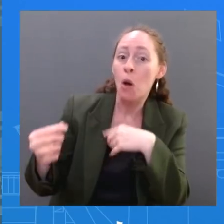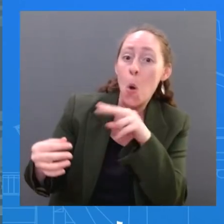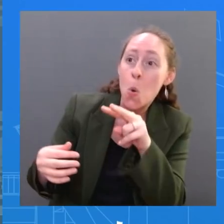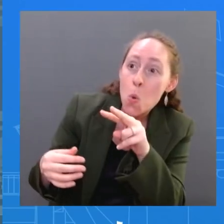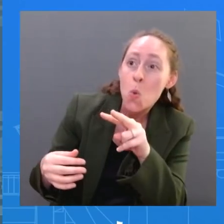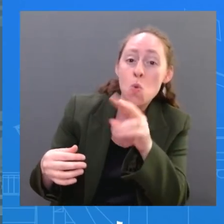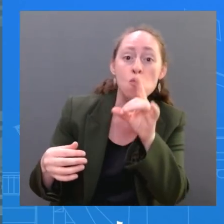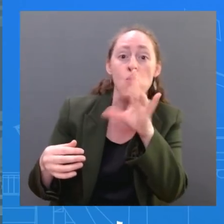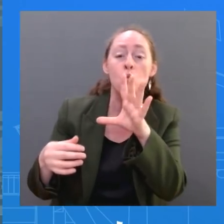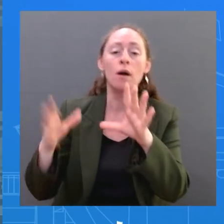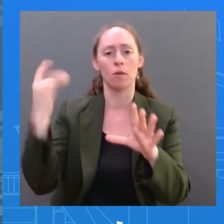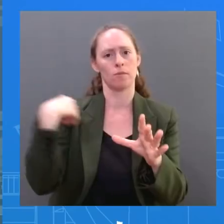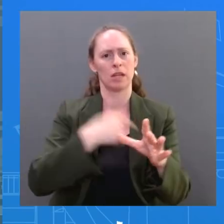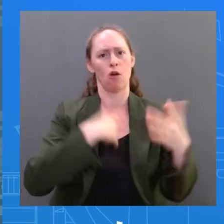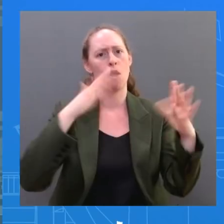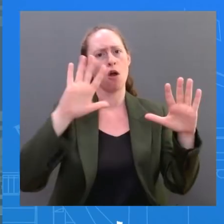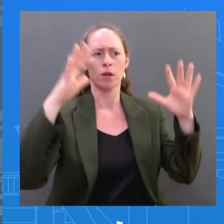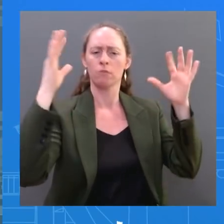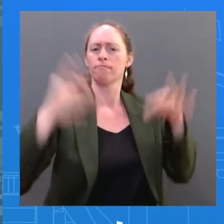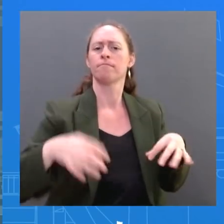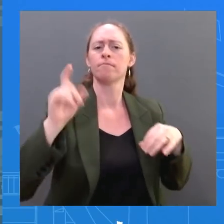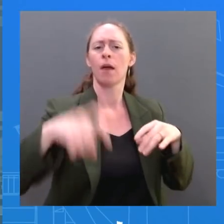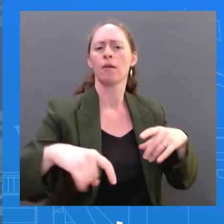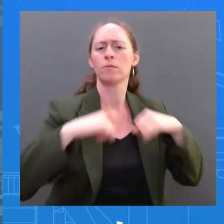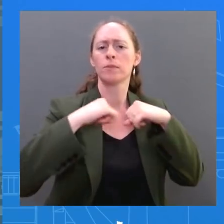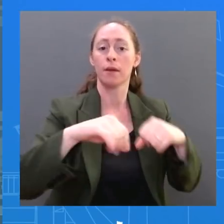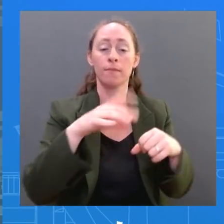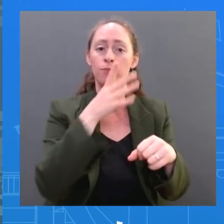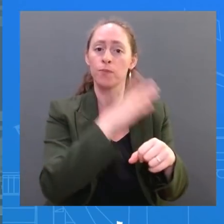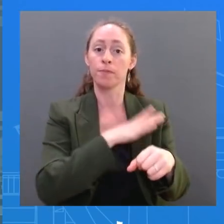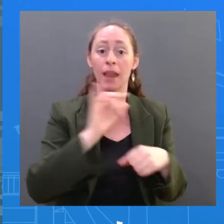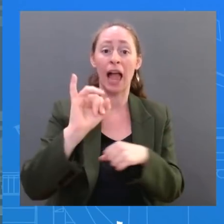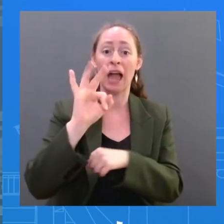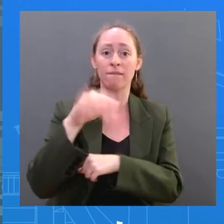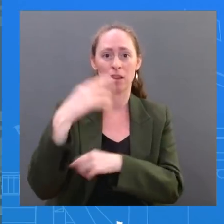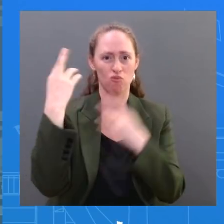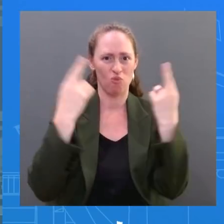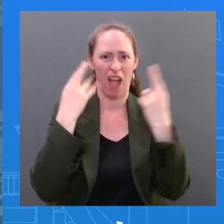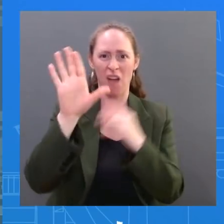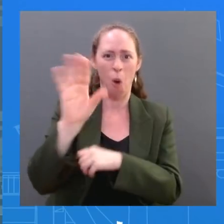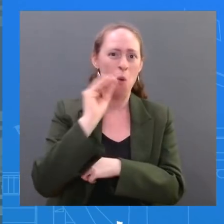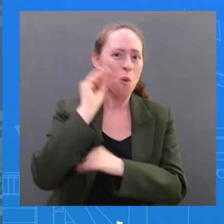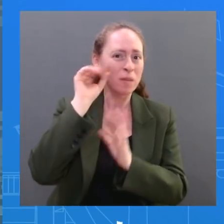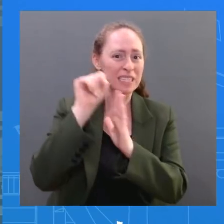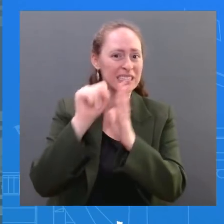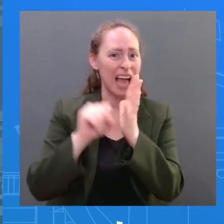in a state where it is legal is prevented from doing that. We're also looking at all options to figure out